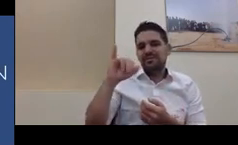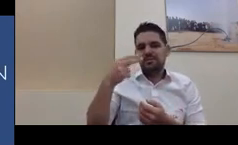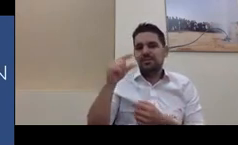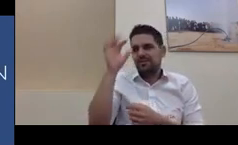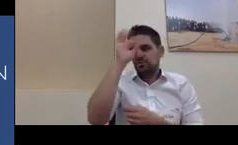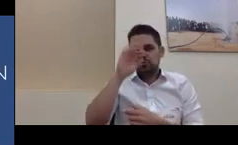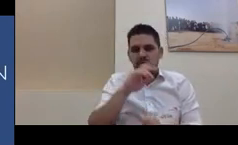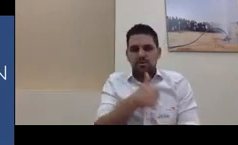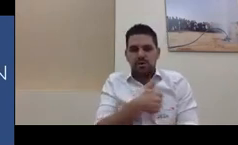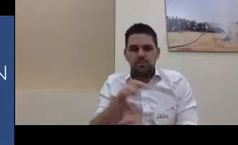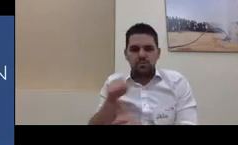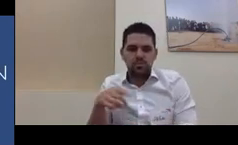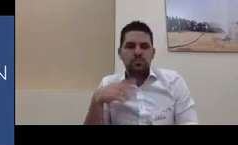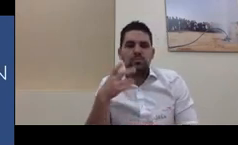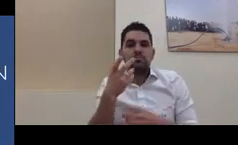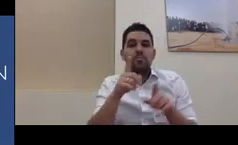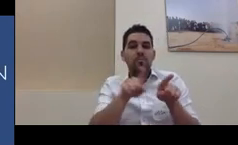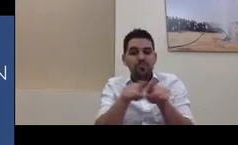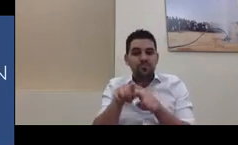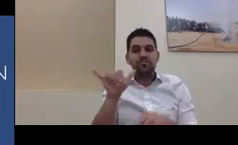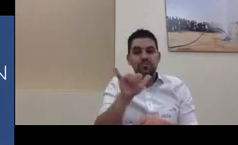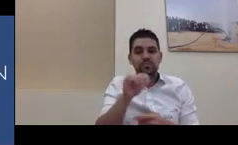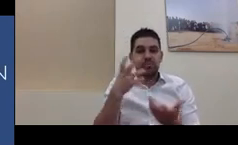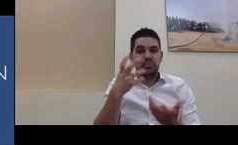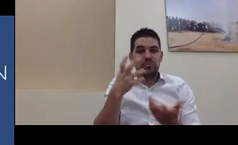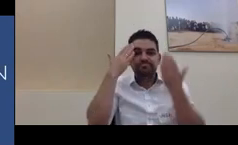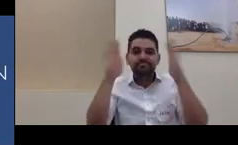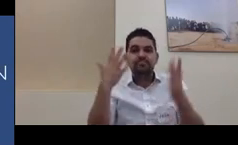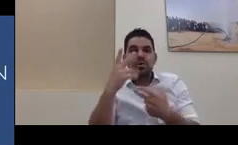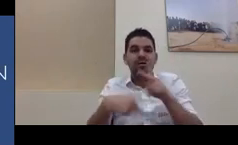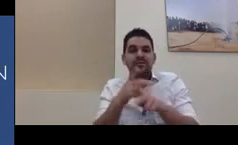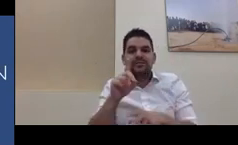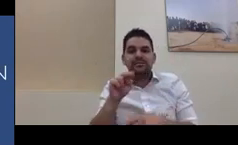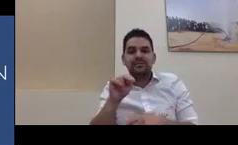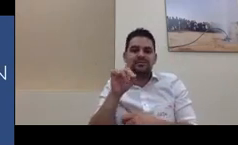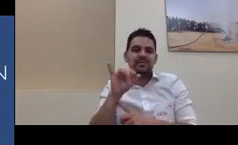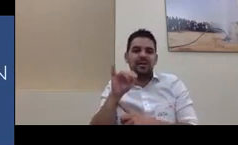have that ignorance and they have that ignorant attitude. So, we don't know what,